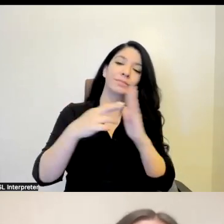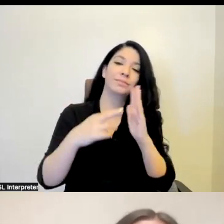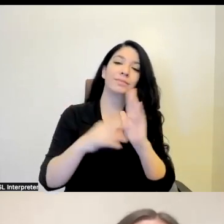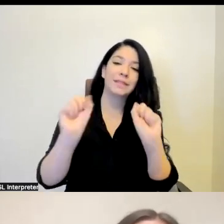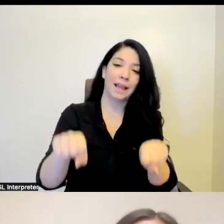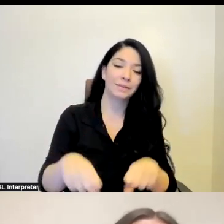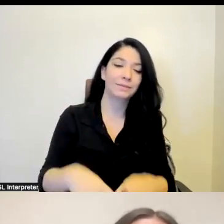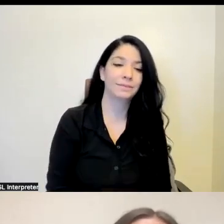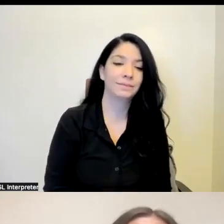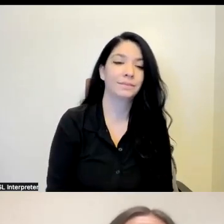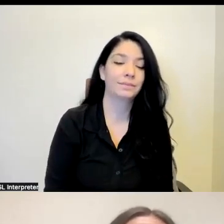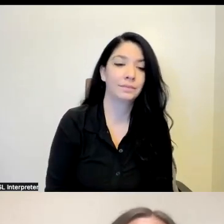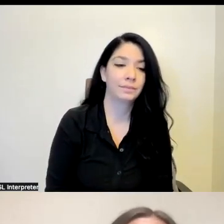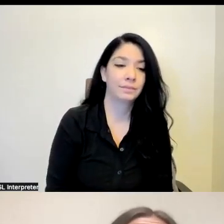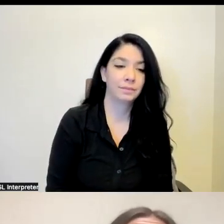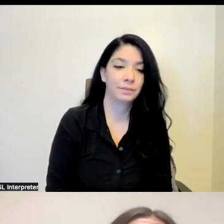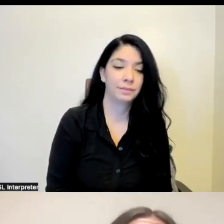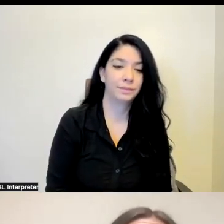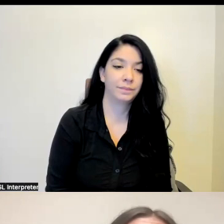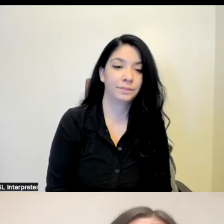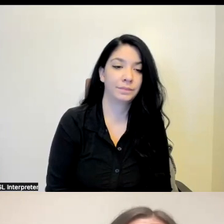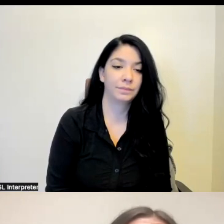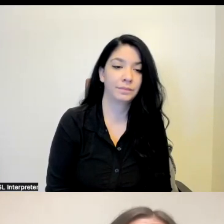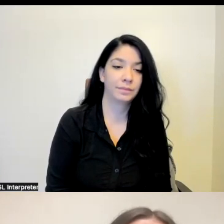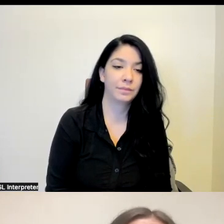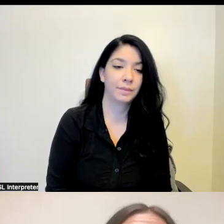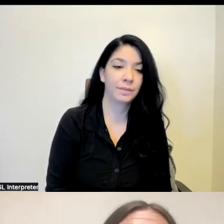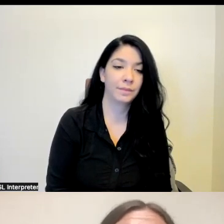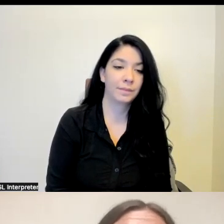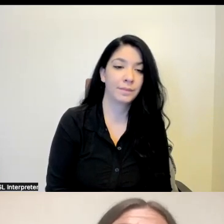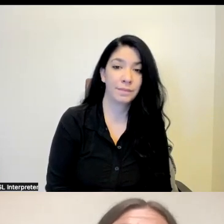along with the slides. But, again, if you wanted to place a hold in your calendar,